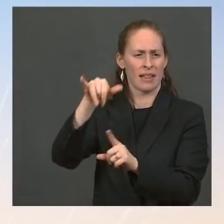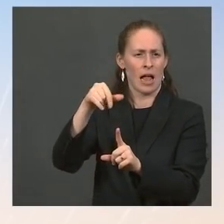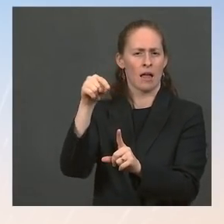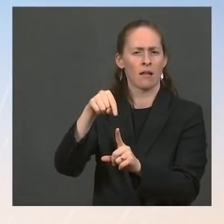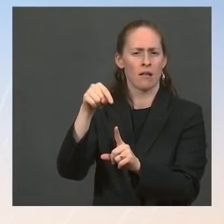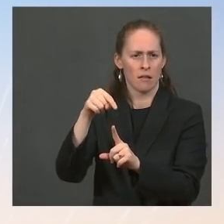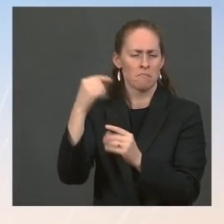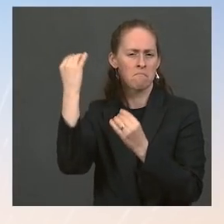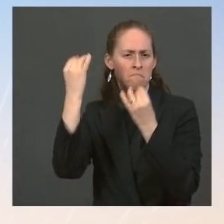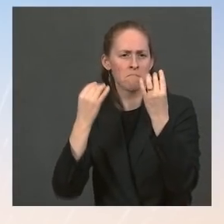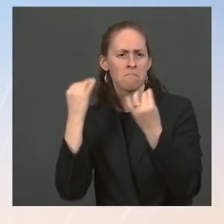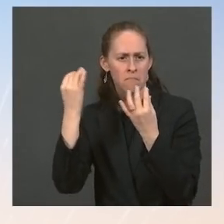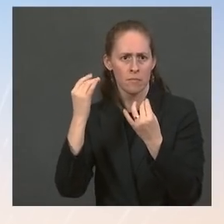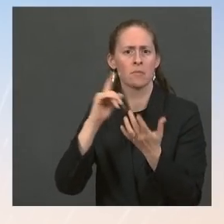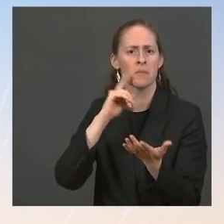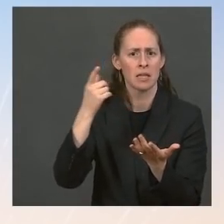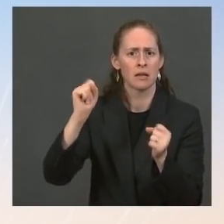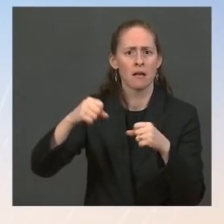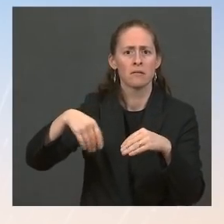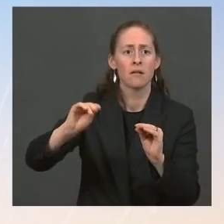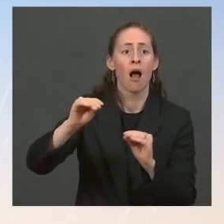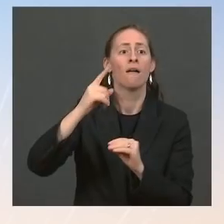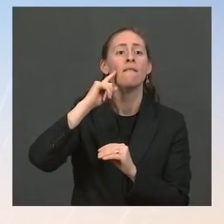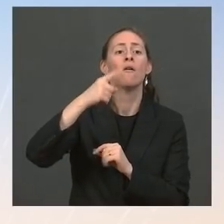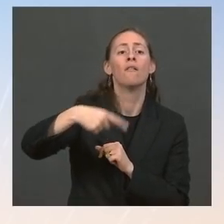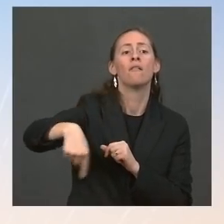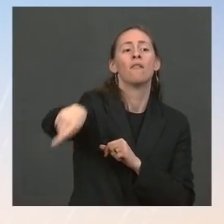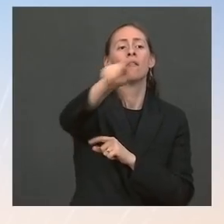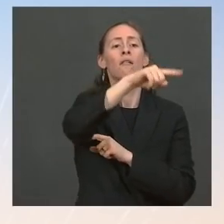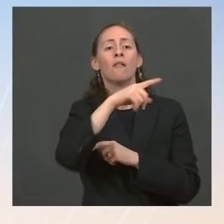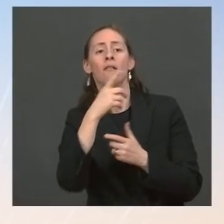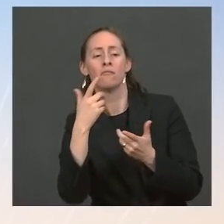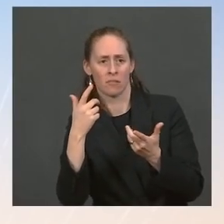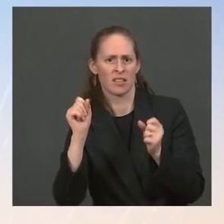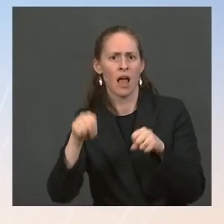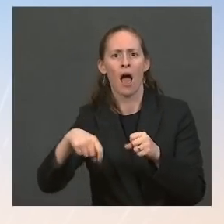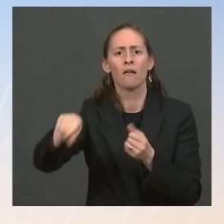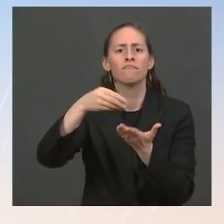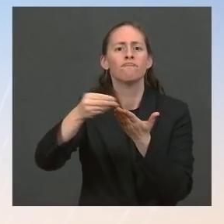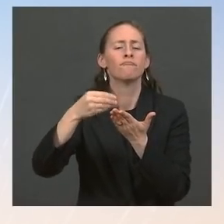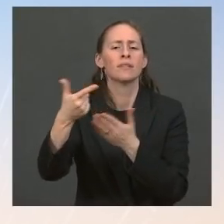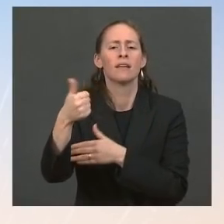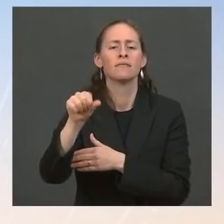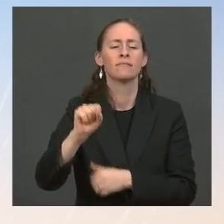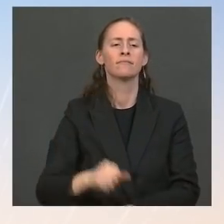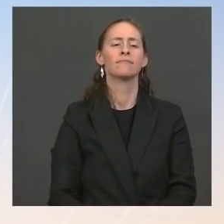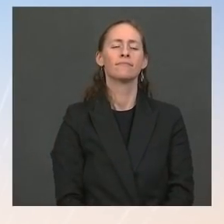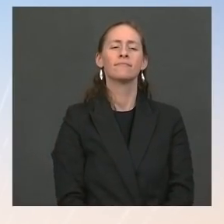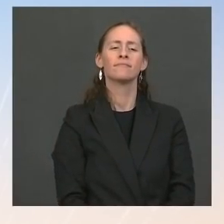We believe the decision is wrong, and the Justice Department is appealing it. So it's in the courts; it's in a legal process.